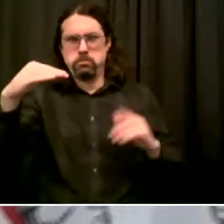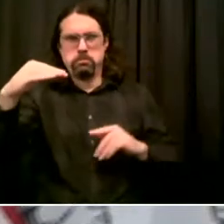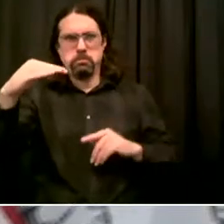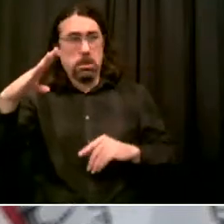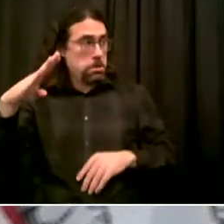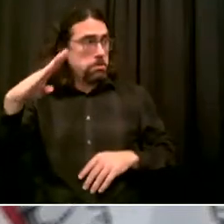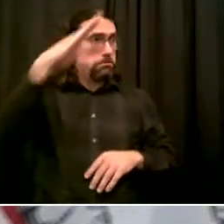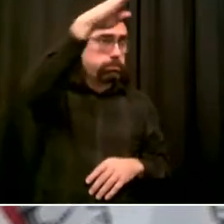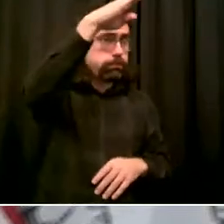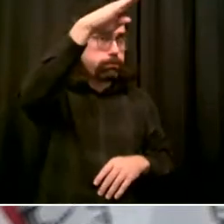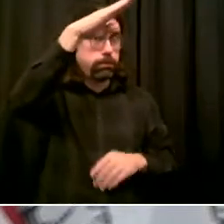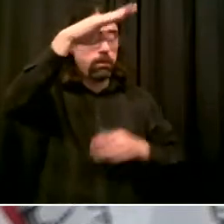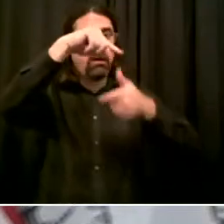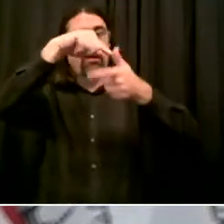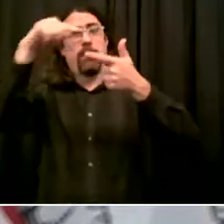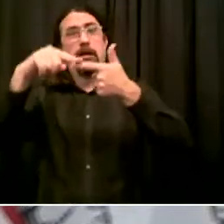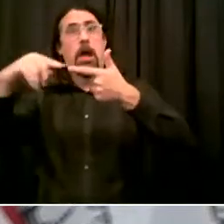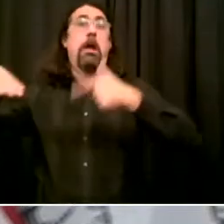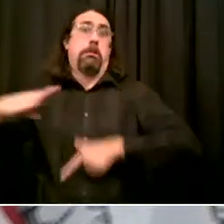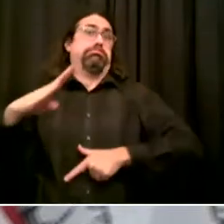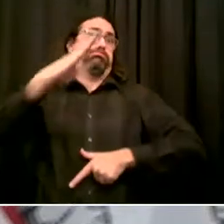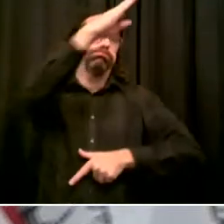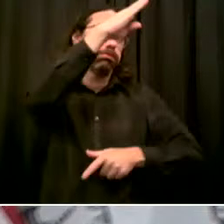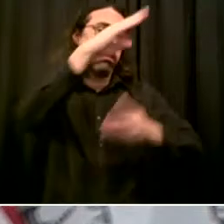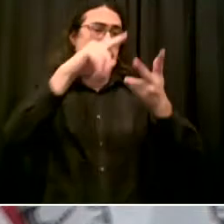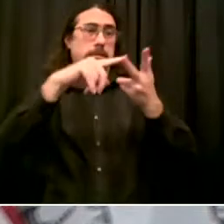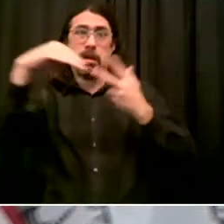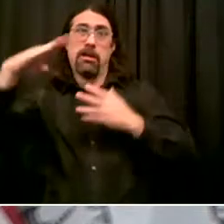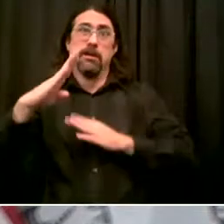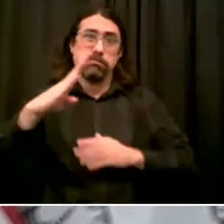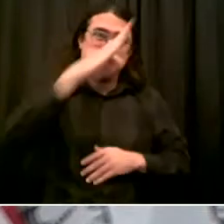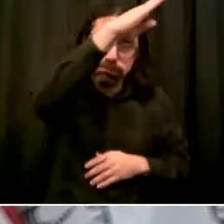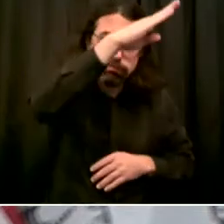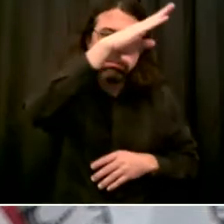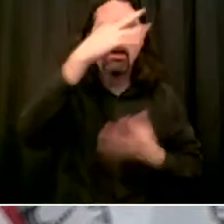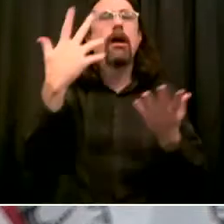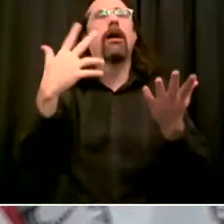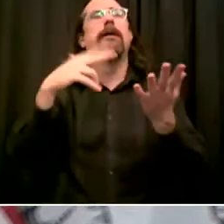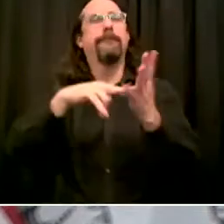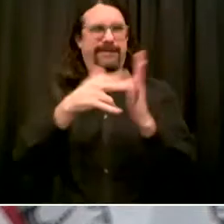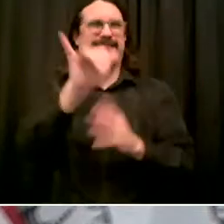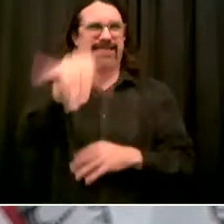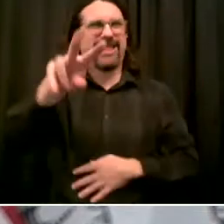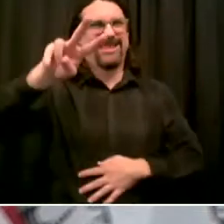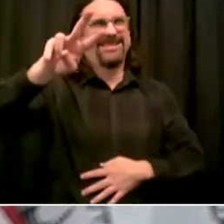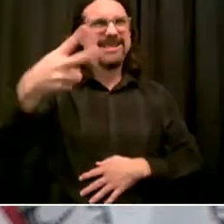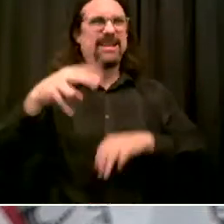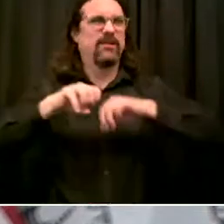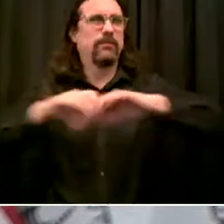LOOK, I THINK IT IS FAIR TO SSA THAT WE KNOW WHAT THE FIRST